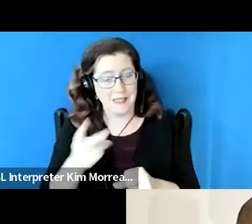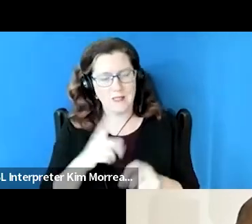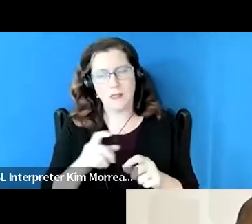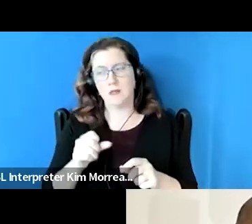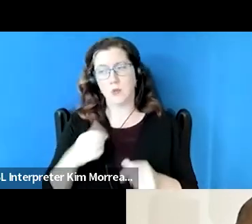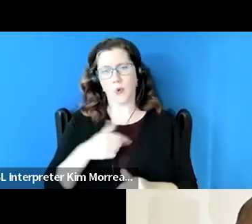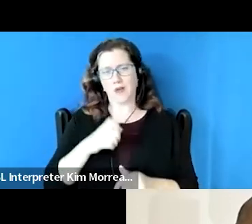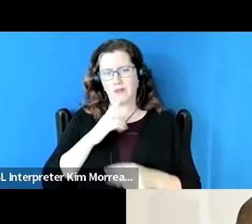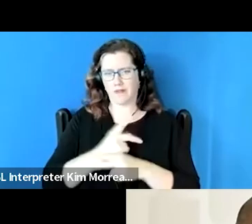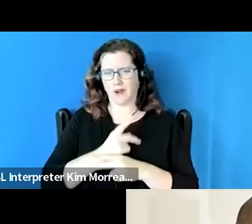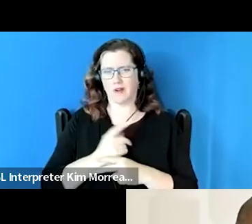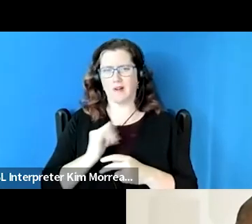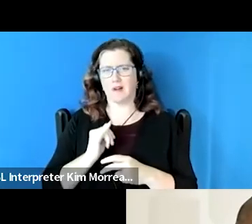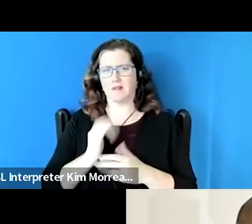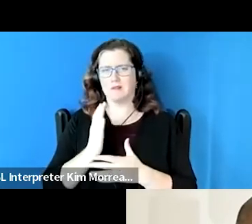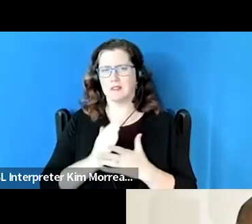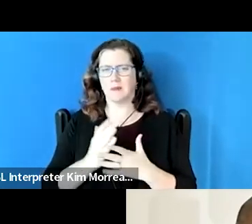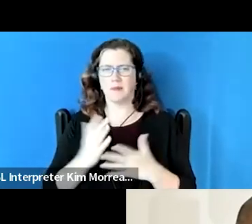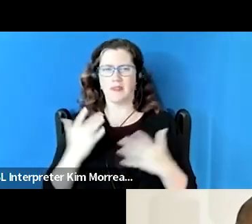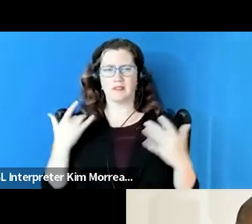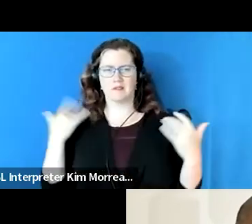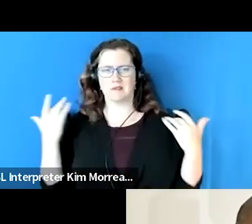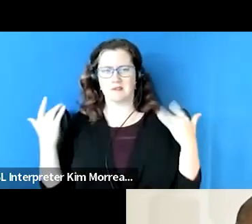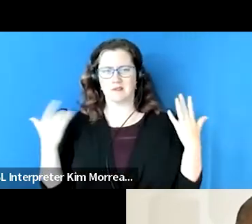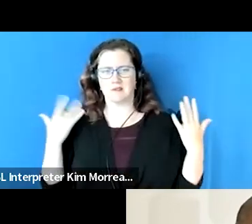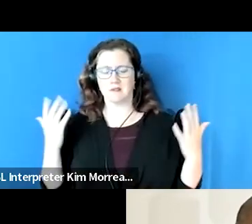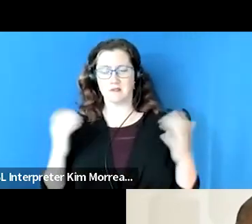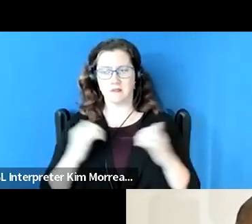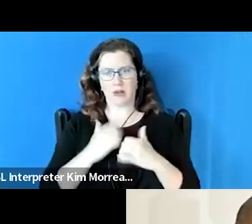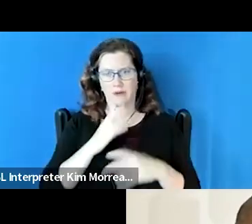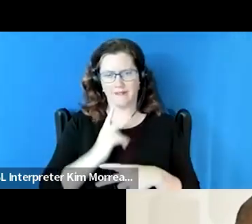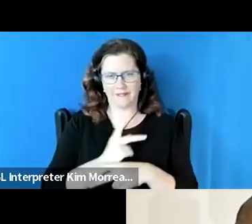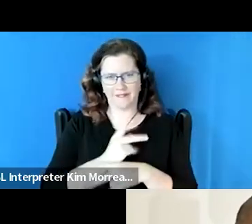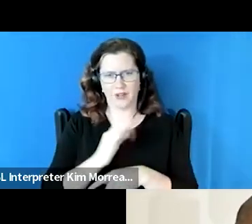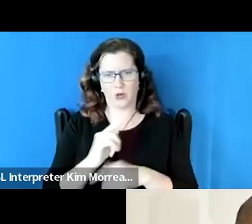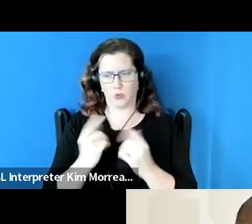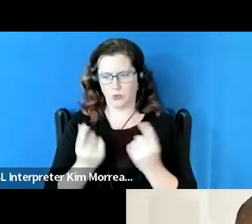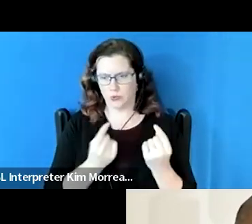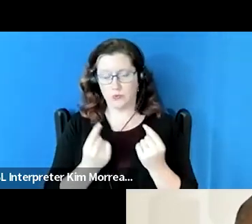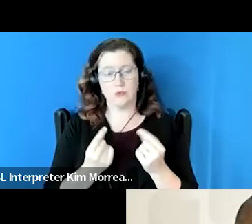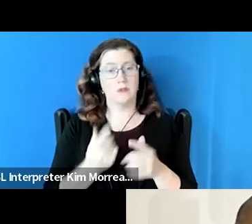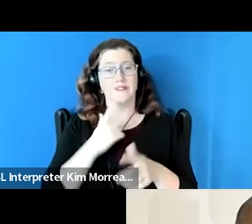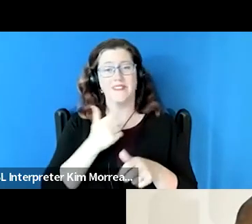I gotta remove some of this green slime here and there and figure that out. And so we each have things that are gonna work for us